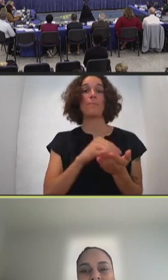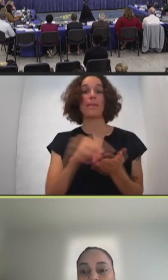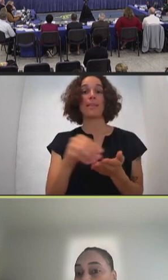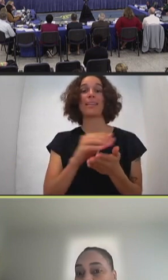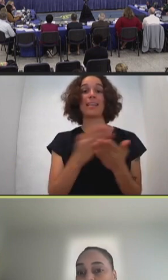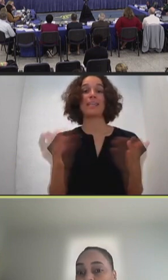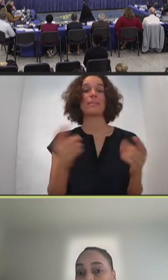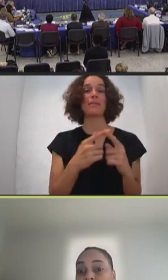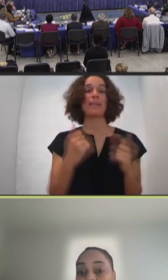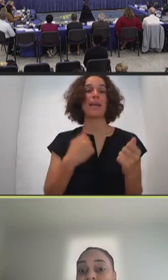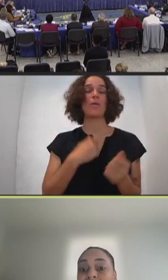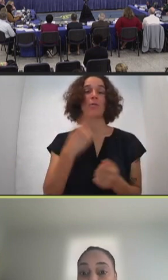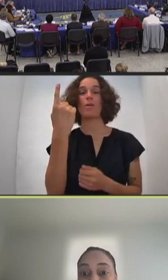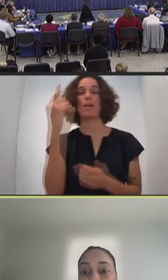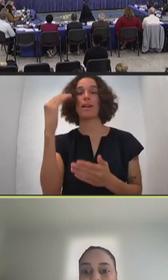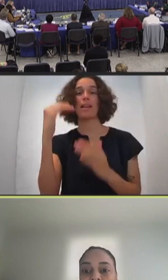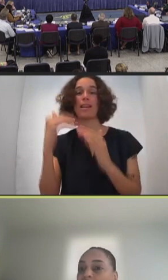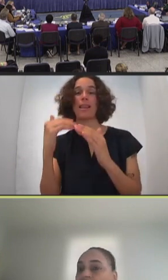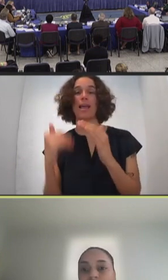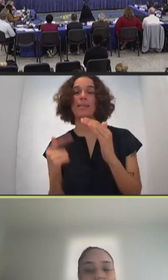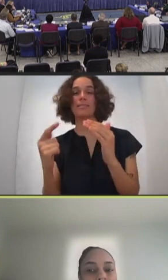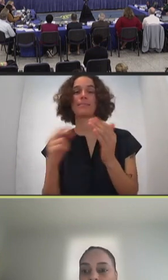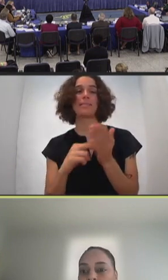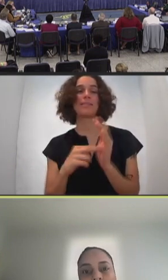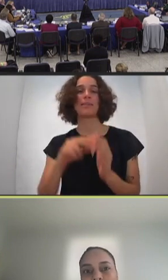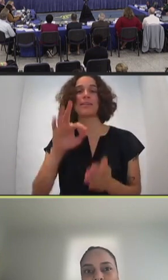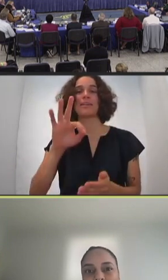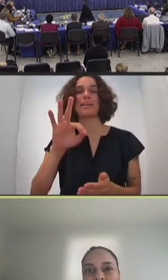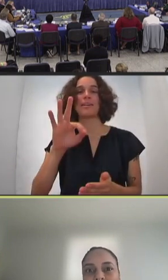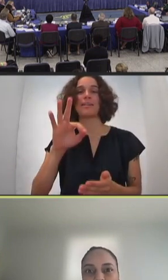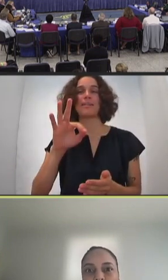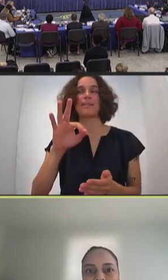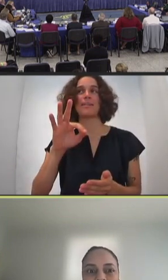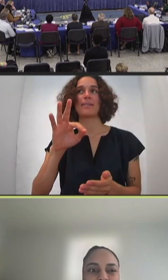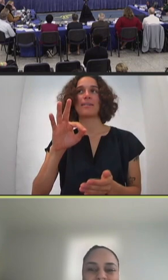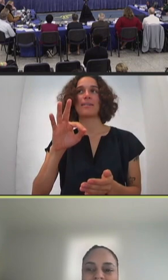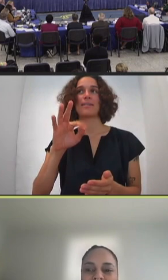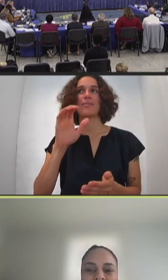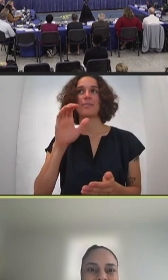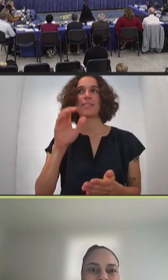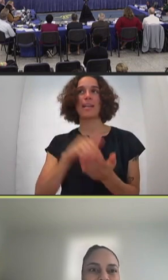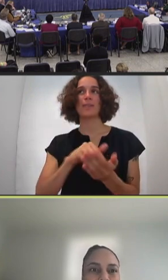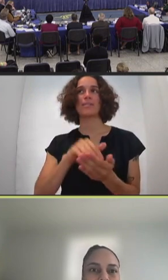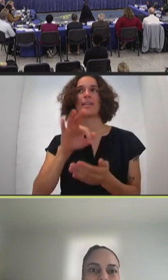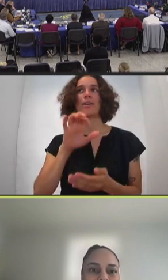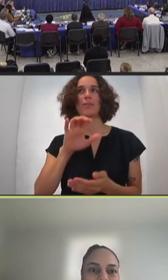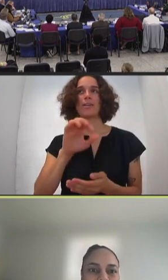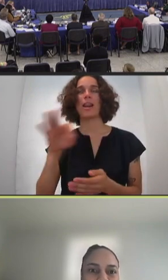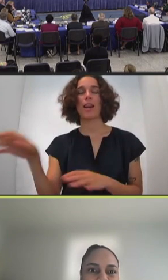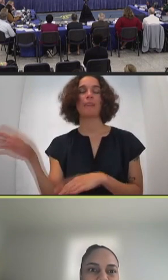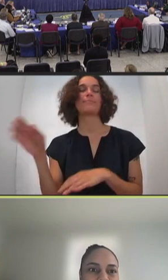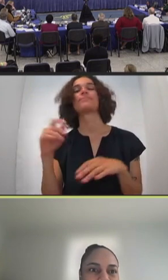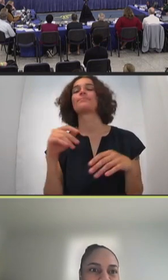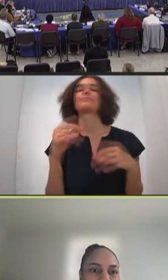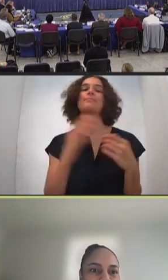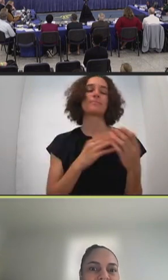infant hospitalization is surprising. Don't let RSV surprise you." Next slide please.